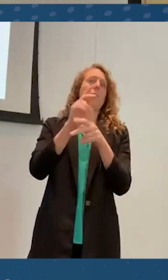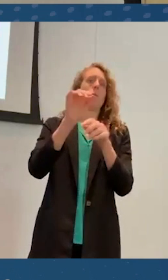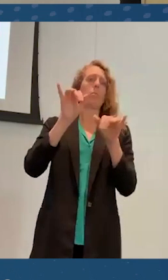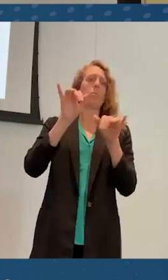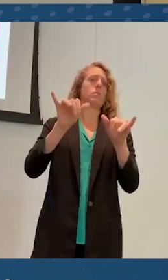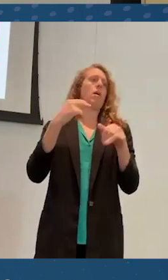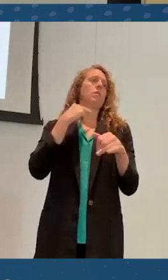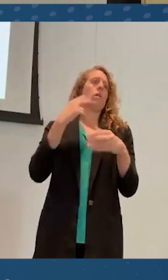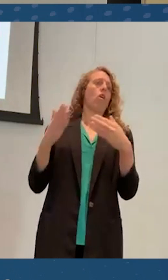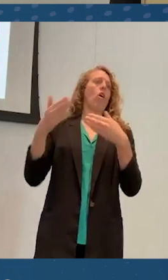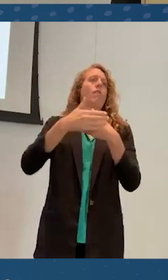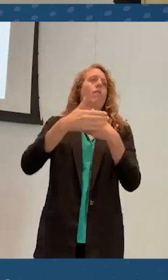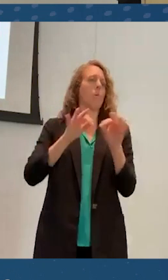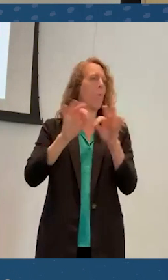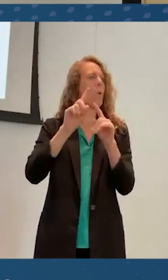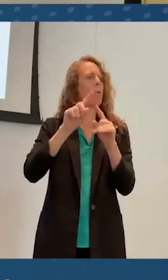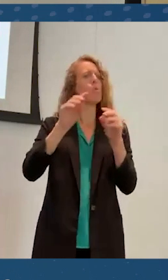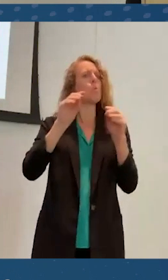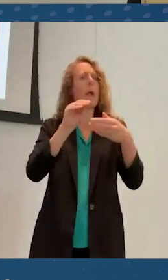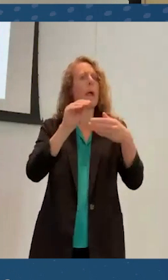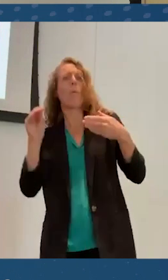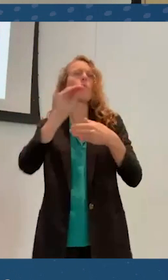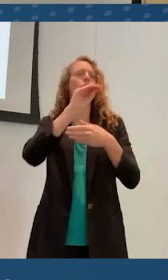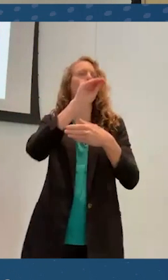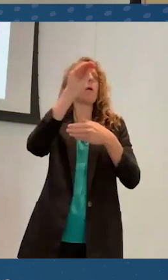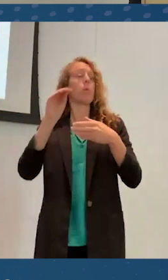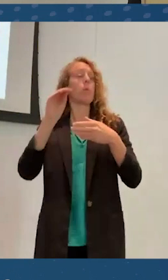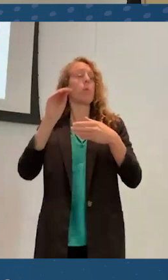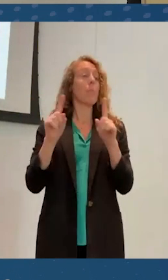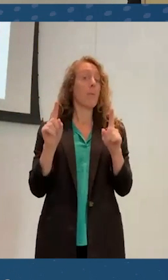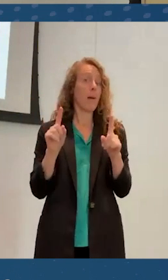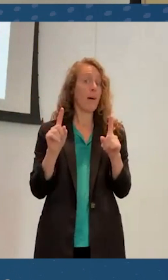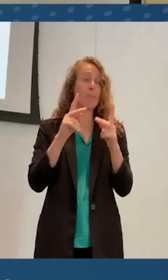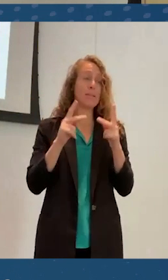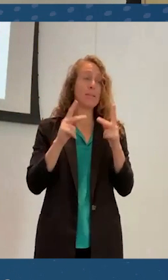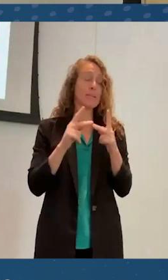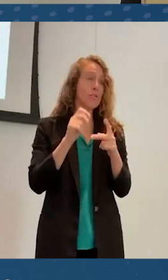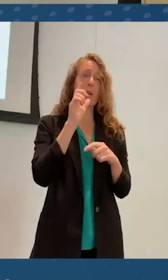But position isn't the only thing that can affect readability.